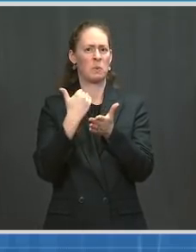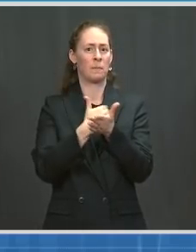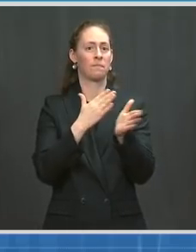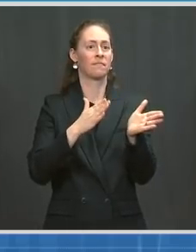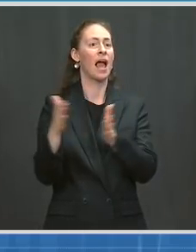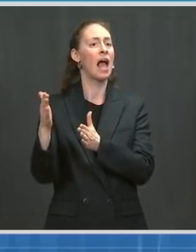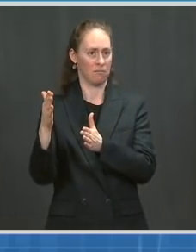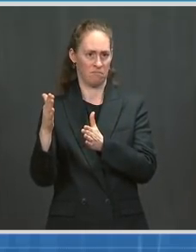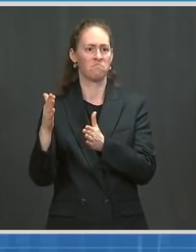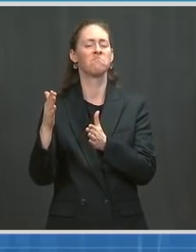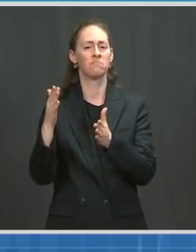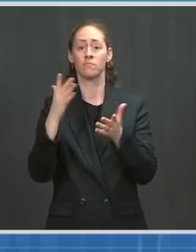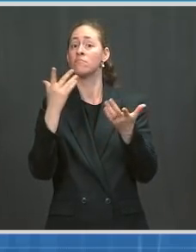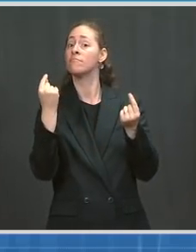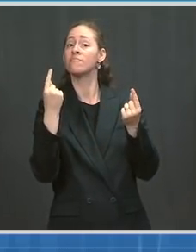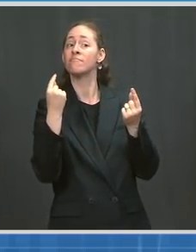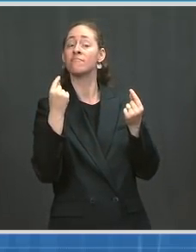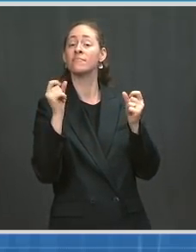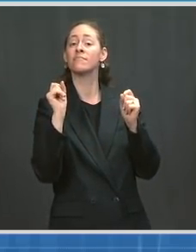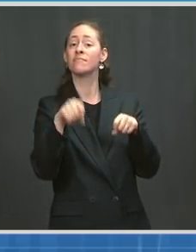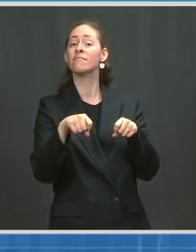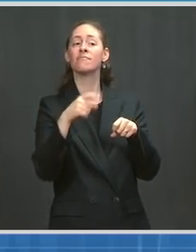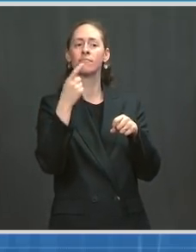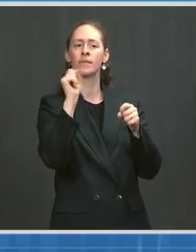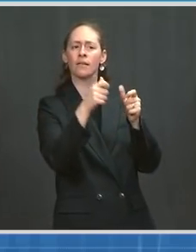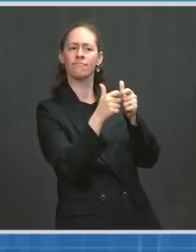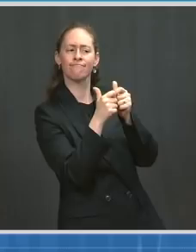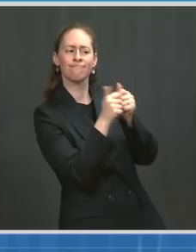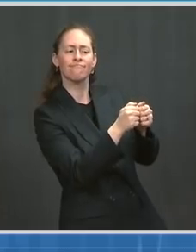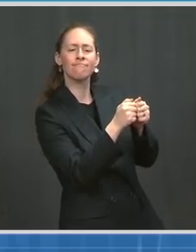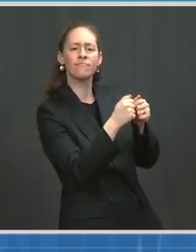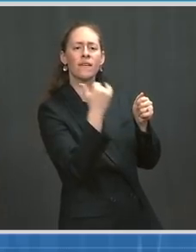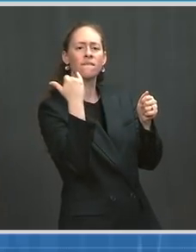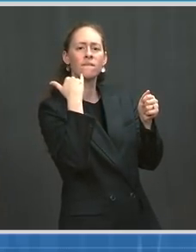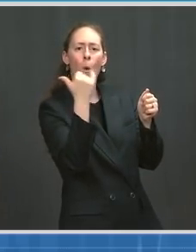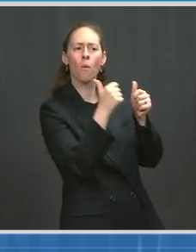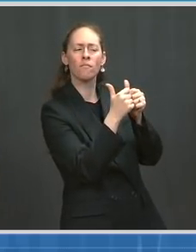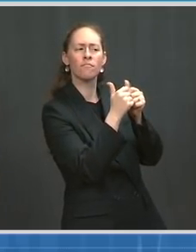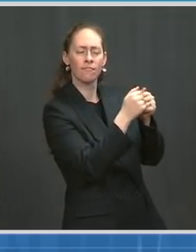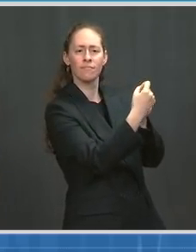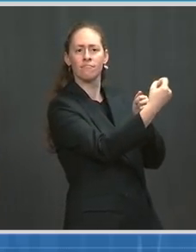where vaccines near you are available, you will also be offered a free ride there and back,